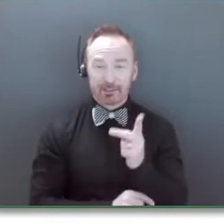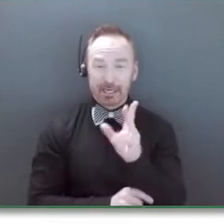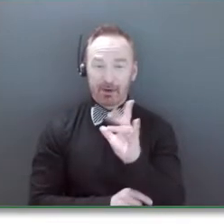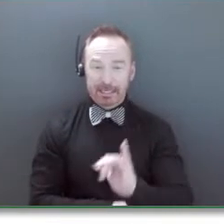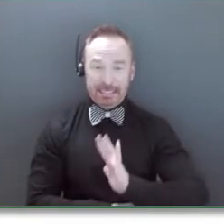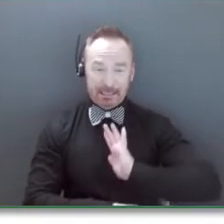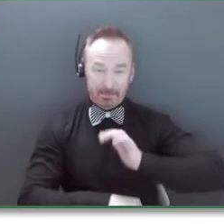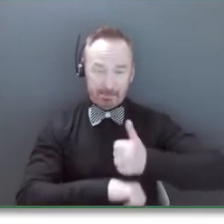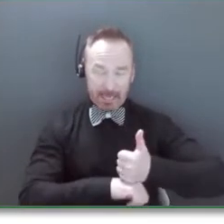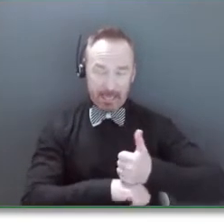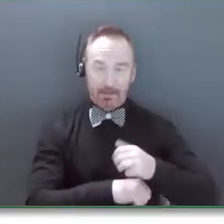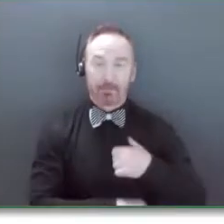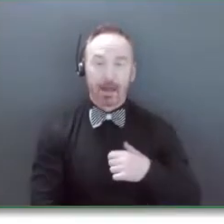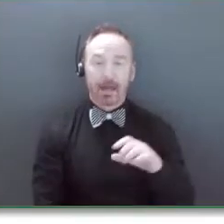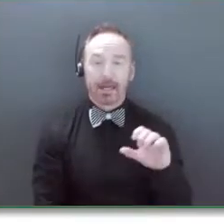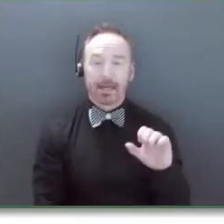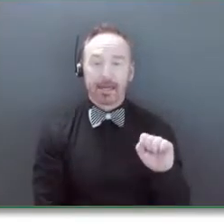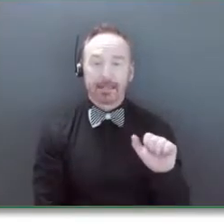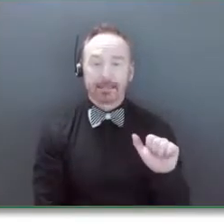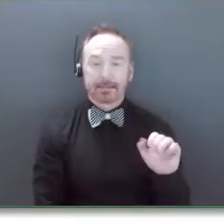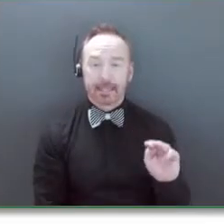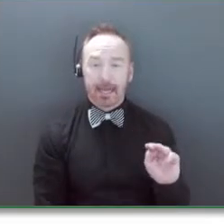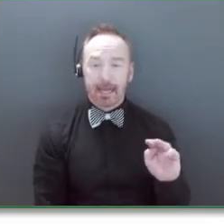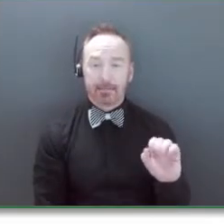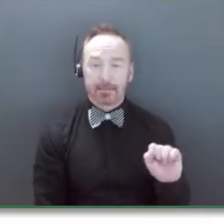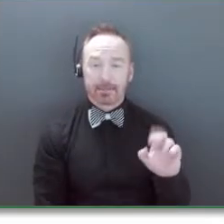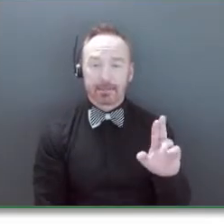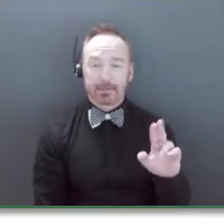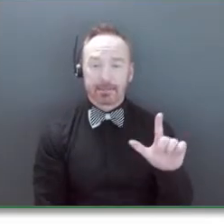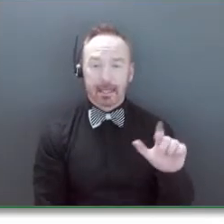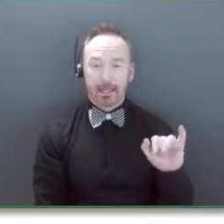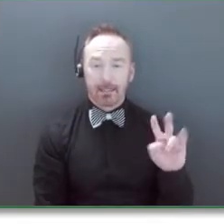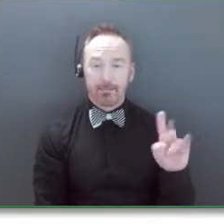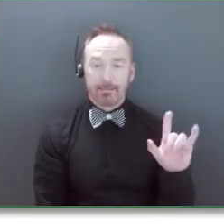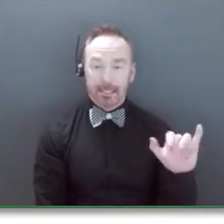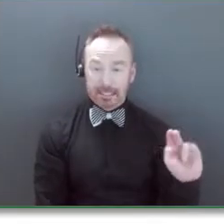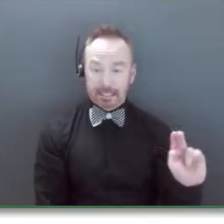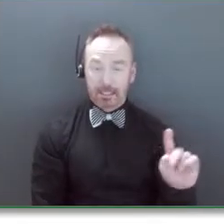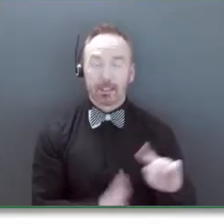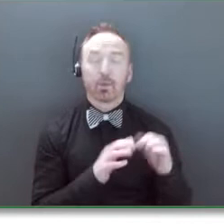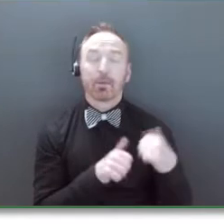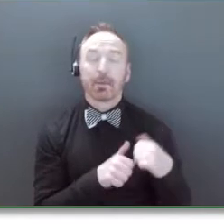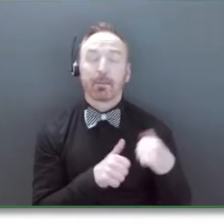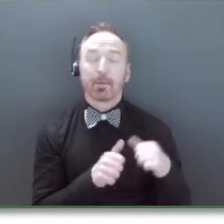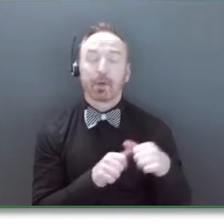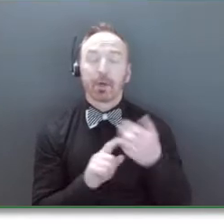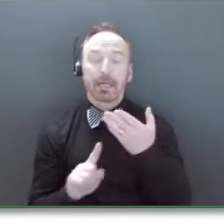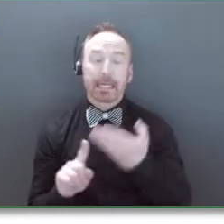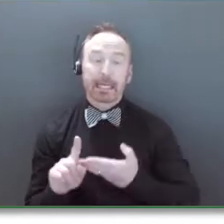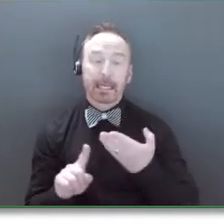Please you may remember Sam and he was the mayor of Vancouver for three